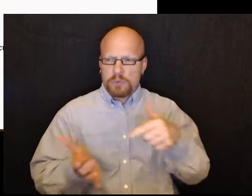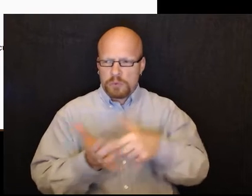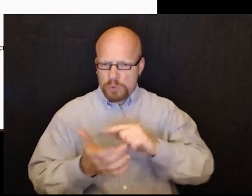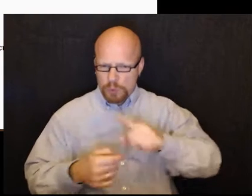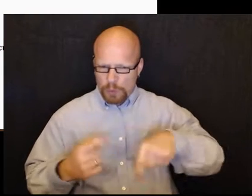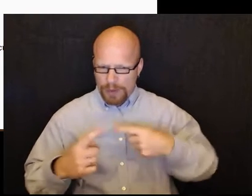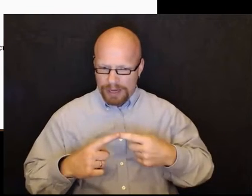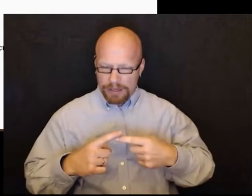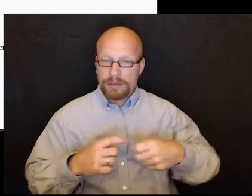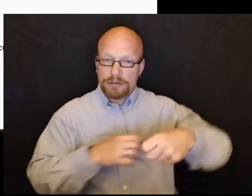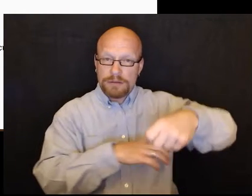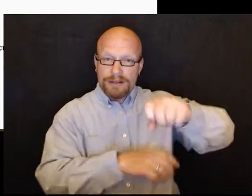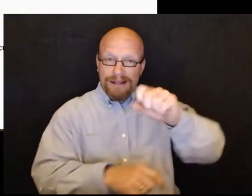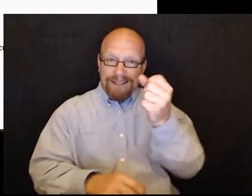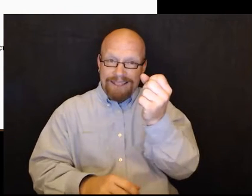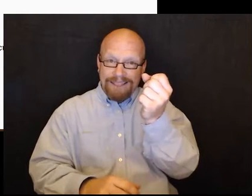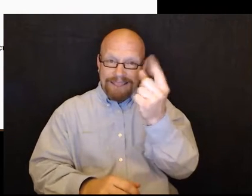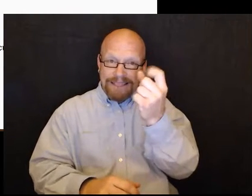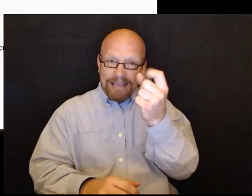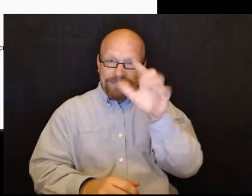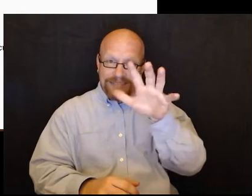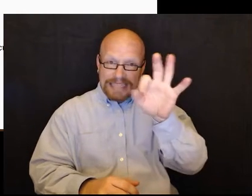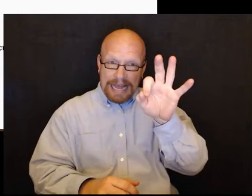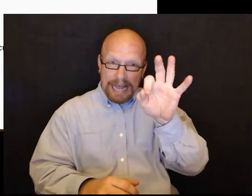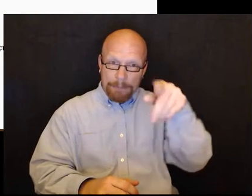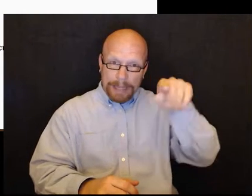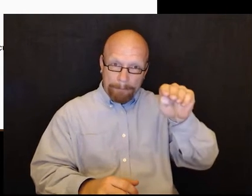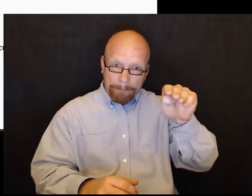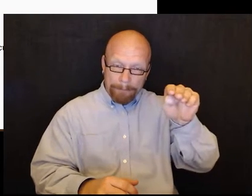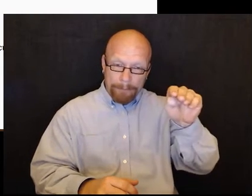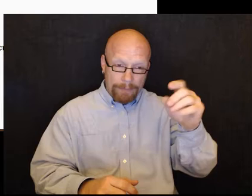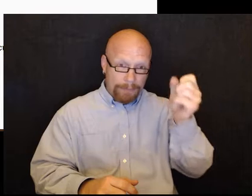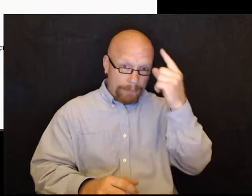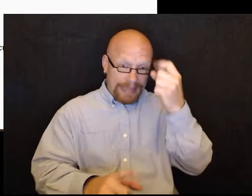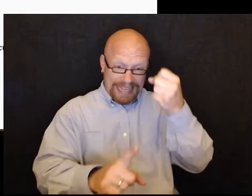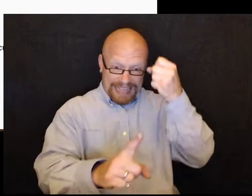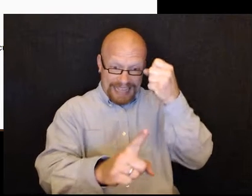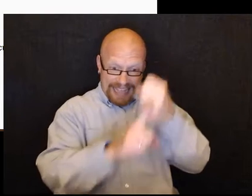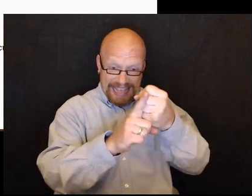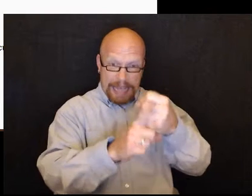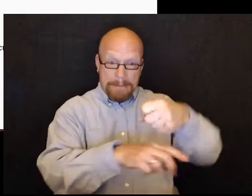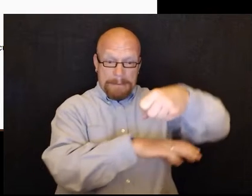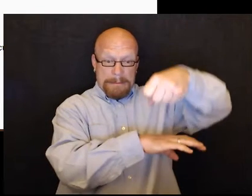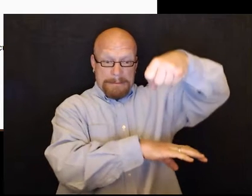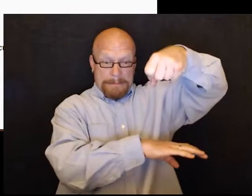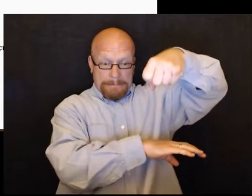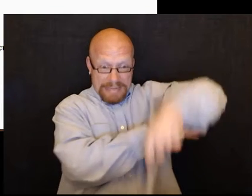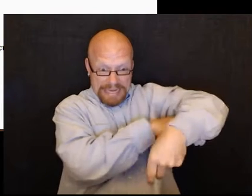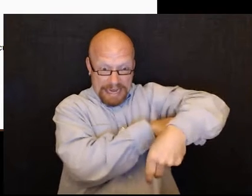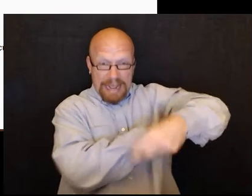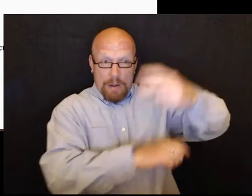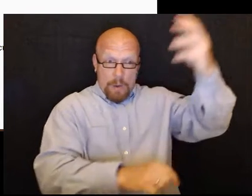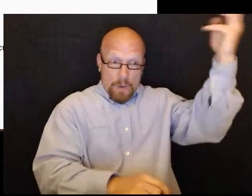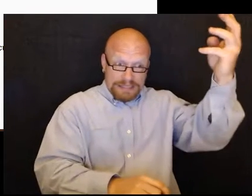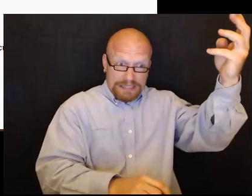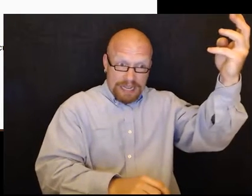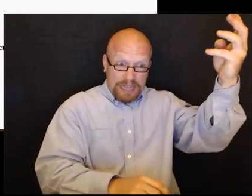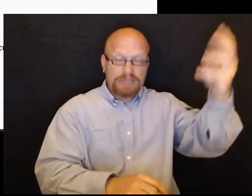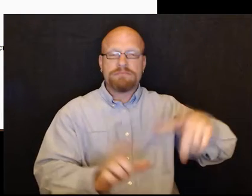like say we have a homework assignment due September 20th... Tuesday maybe... whatever it is 11:59 p.m. the homework has to be finished